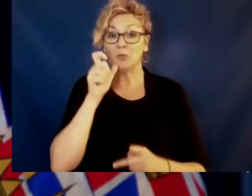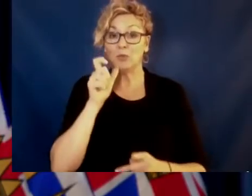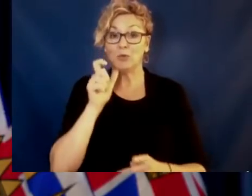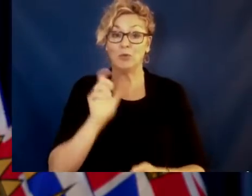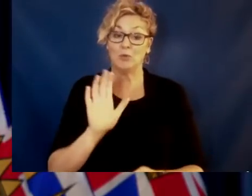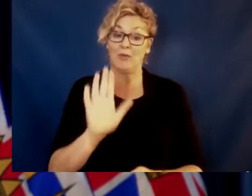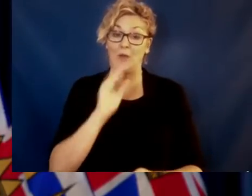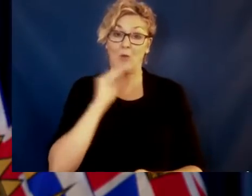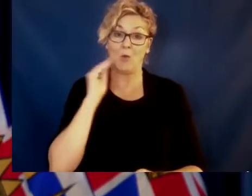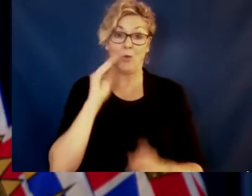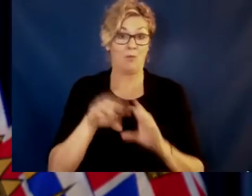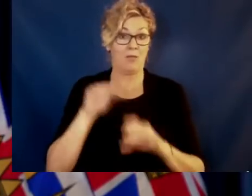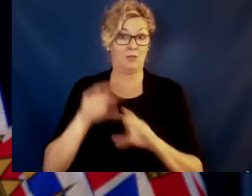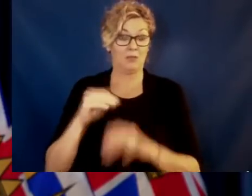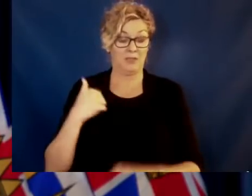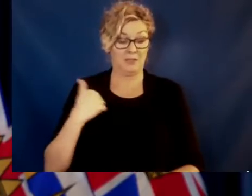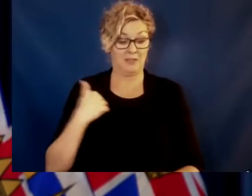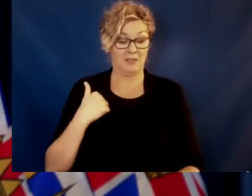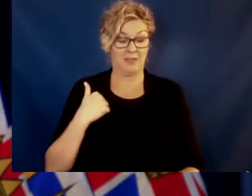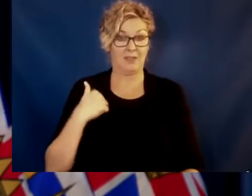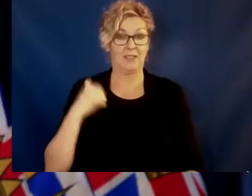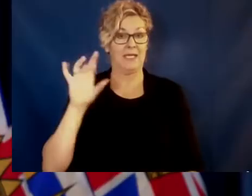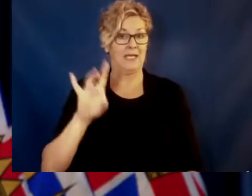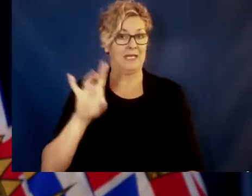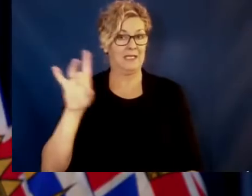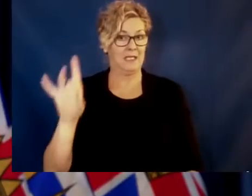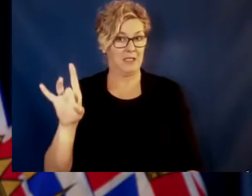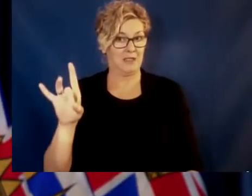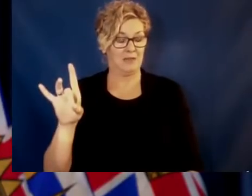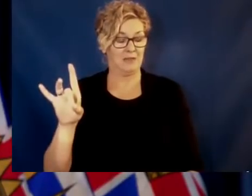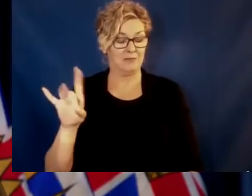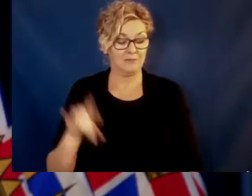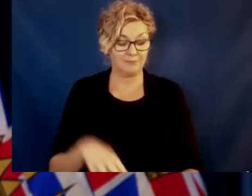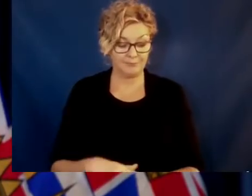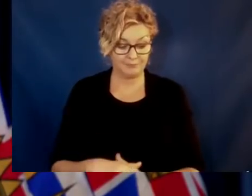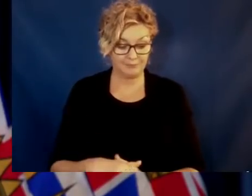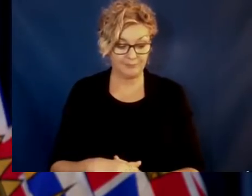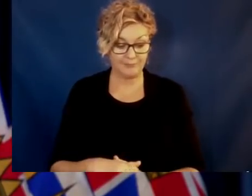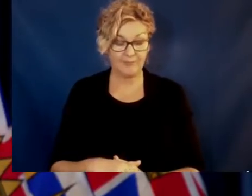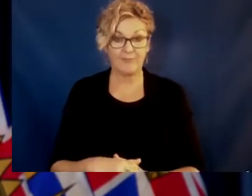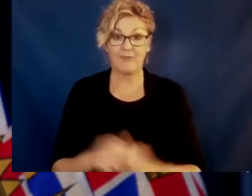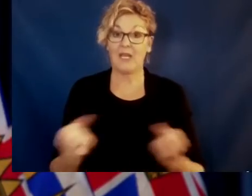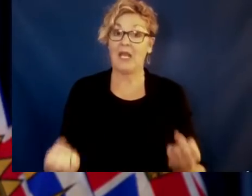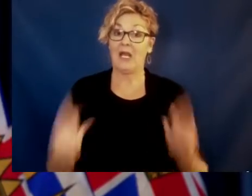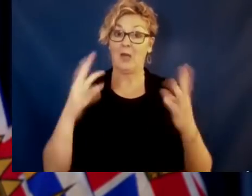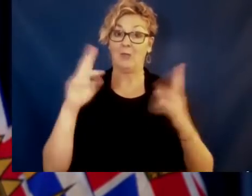from Friday. We now have 1,689 active cases in the province of whom 67 are in